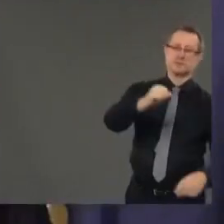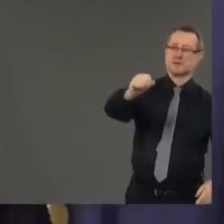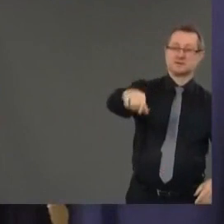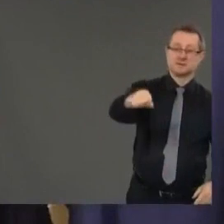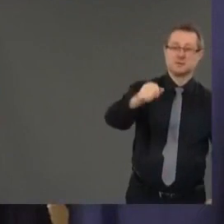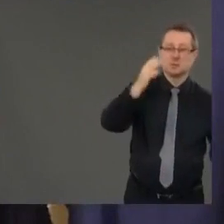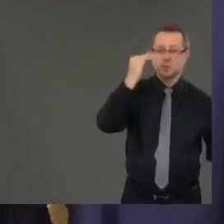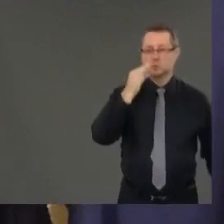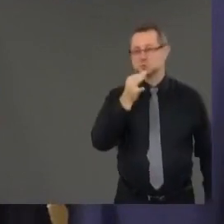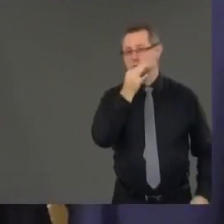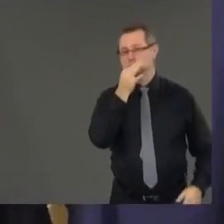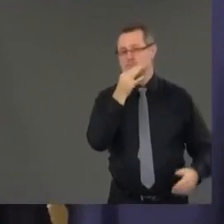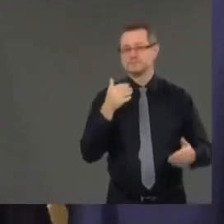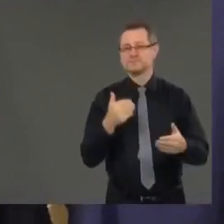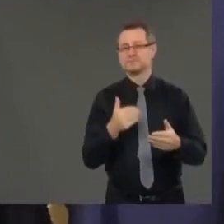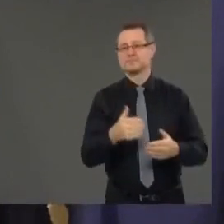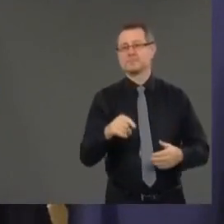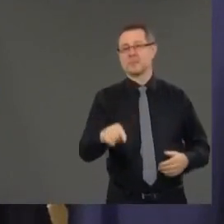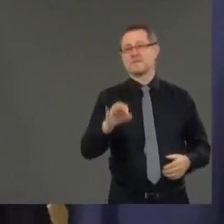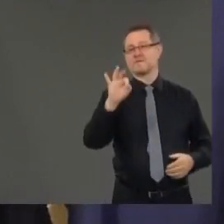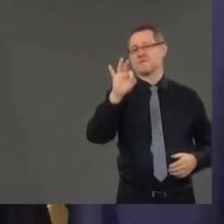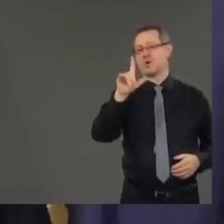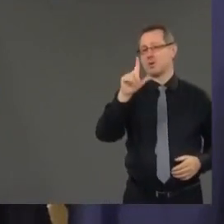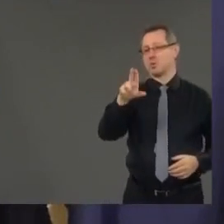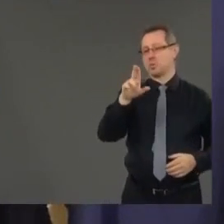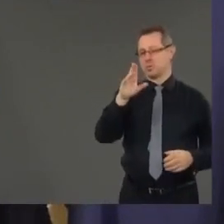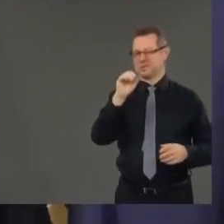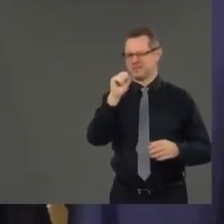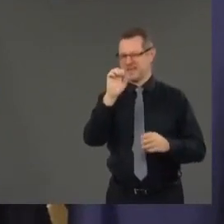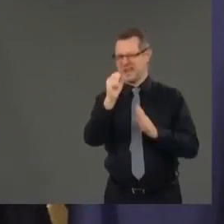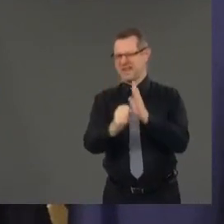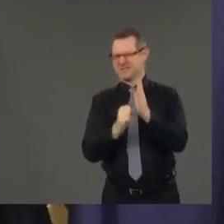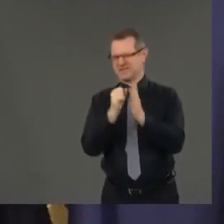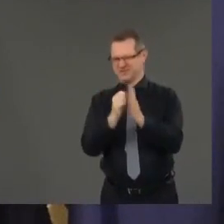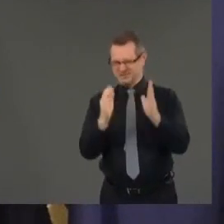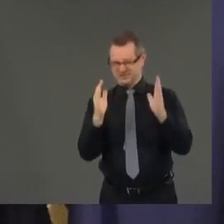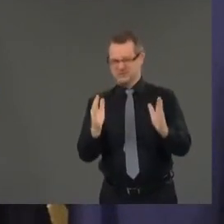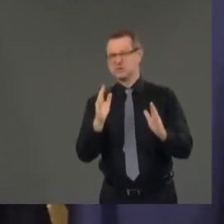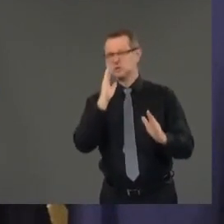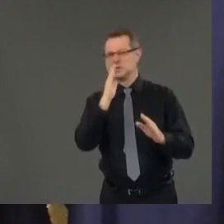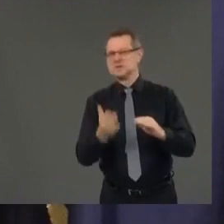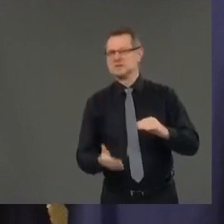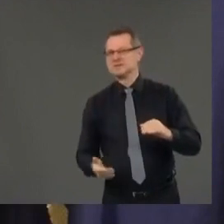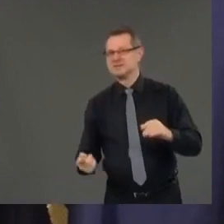WHAT'S WORSE IS IT'S GOING TO GET WORSE. BECAUSE YOU'RE GOING TO COME TO